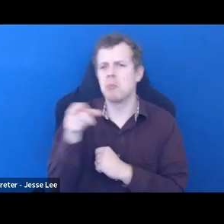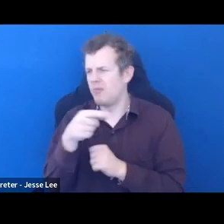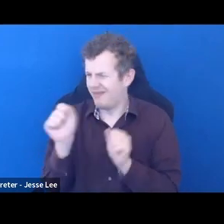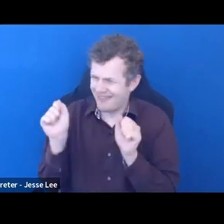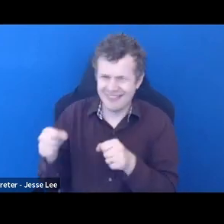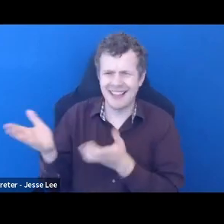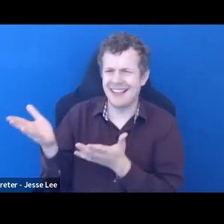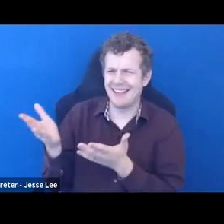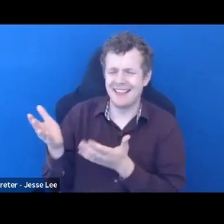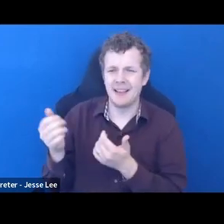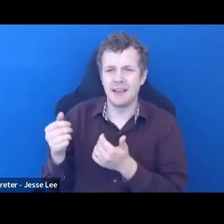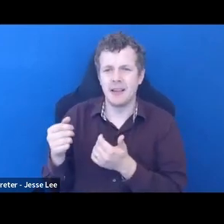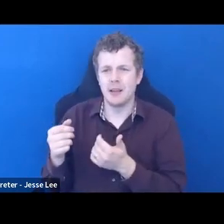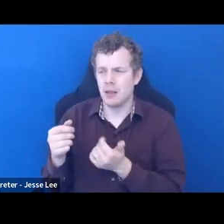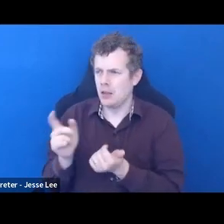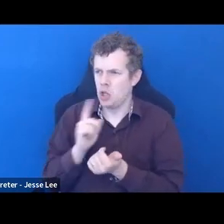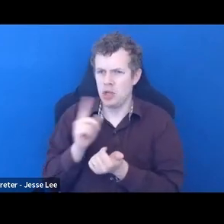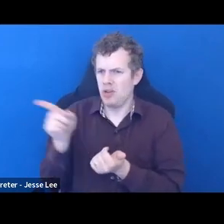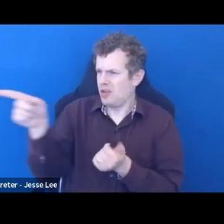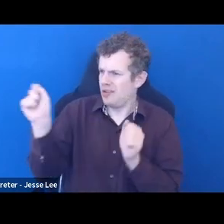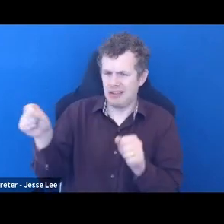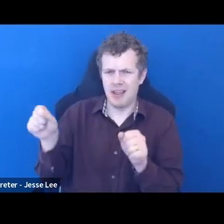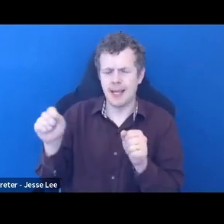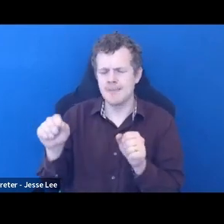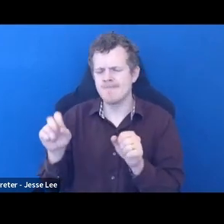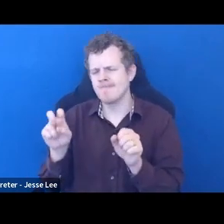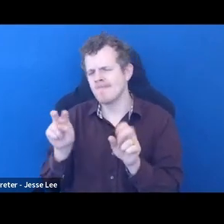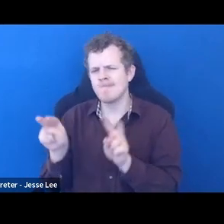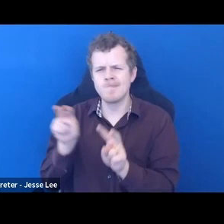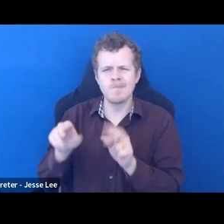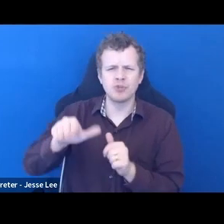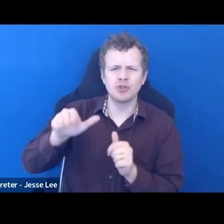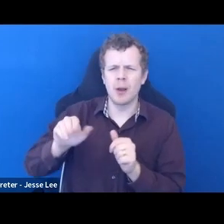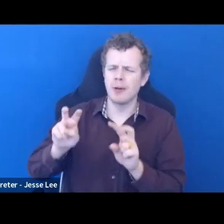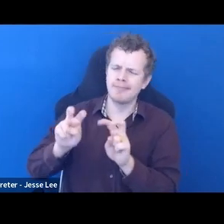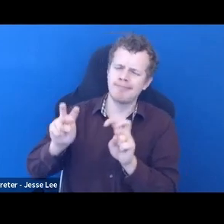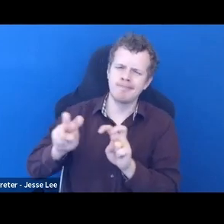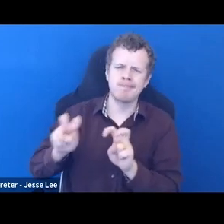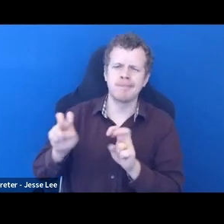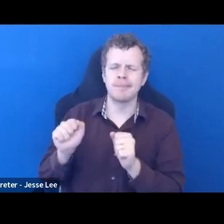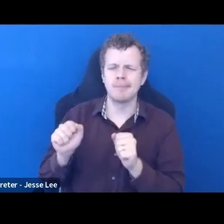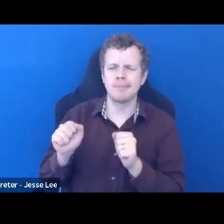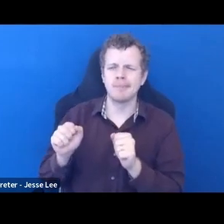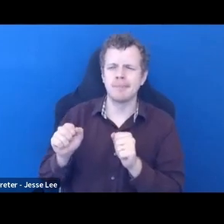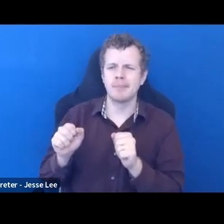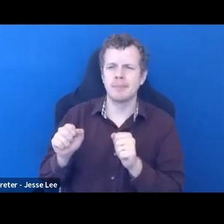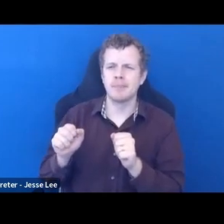.We need to constantly be an analyzing and assessing integrating our observations,